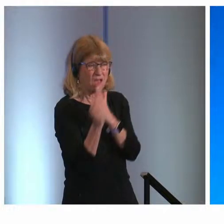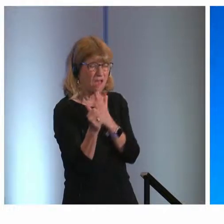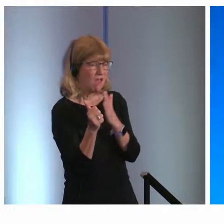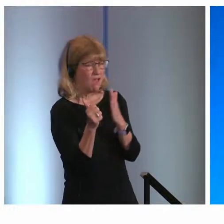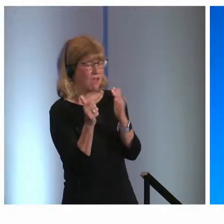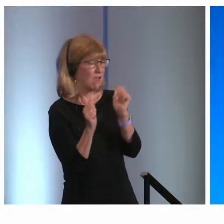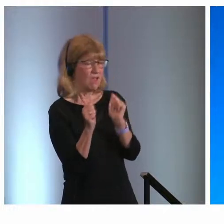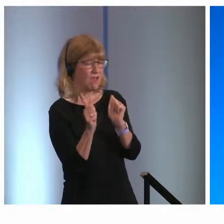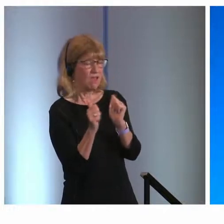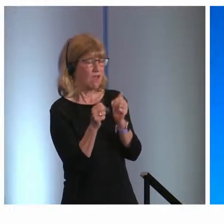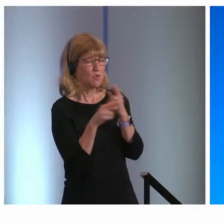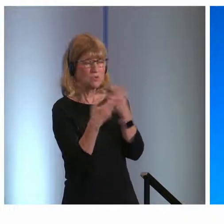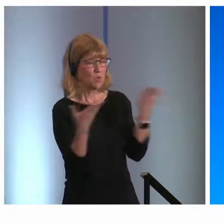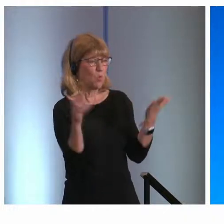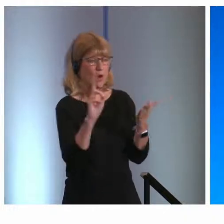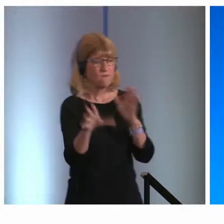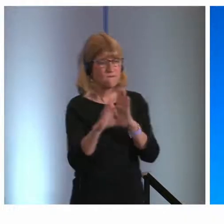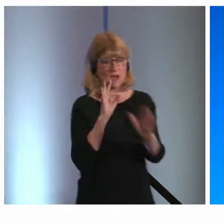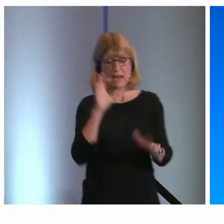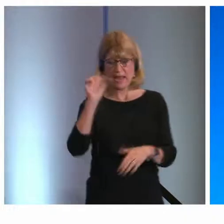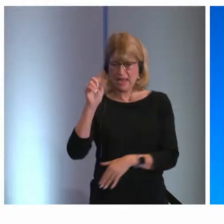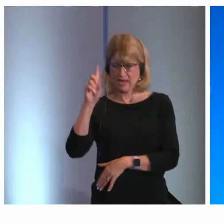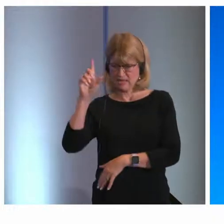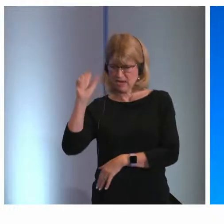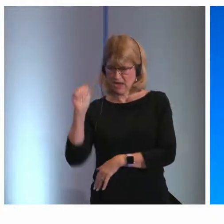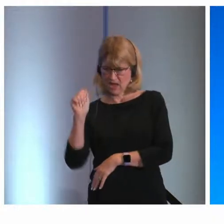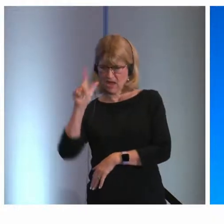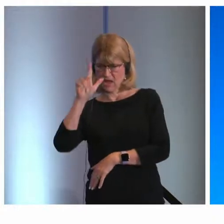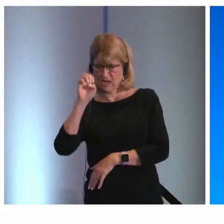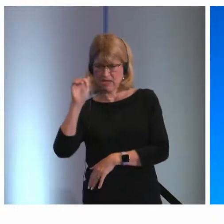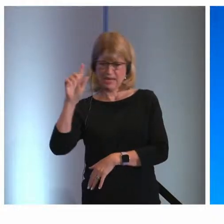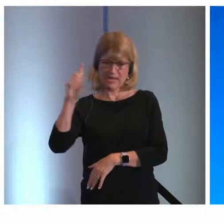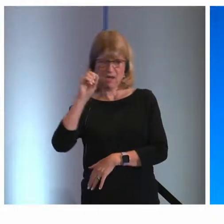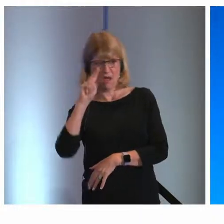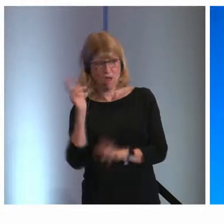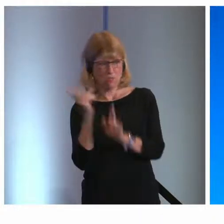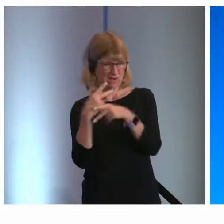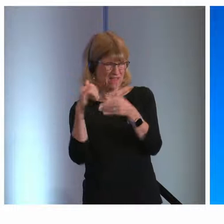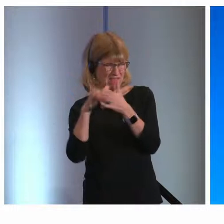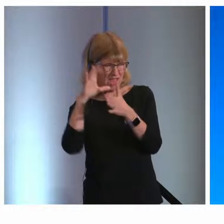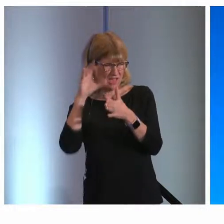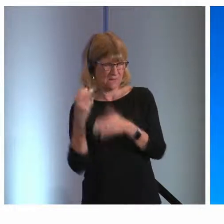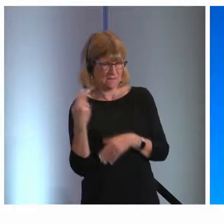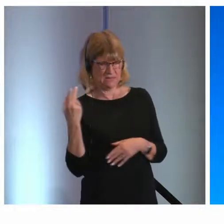Tari Hartman Squire: Thanks, Danny. Danny Woodburn: So we're getting into talent resources,